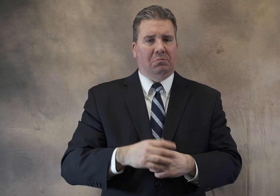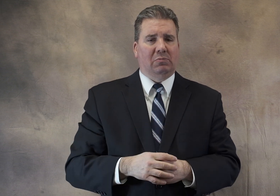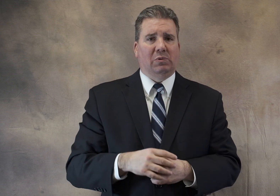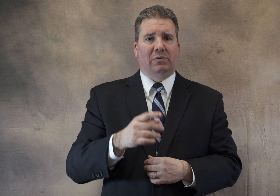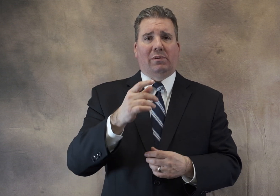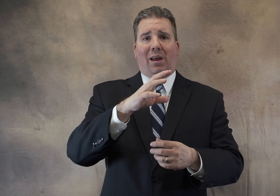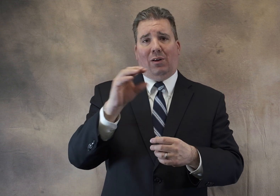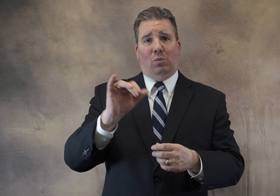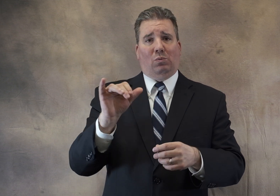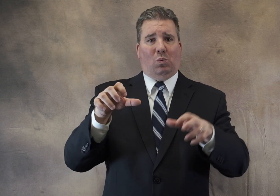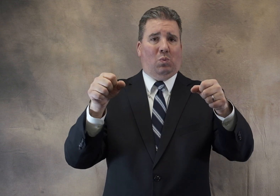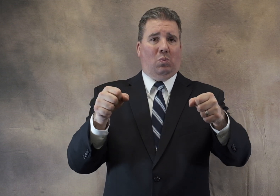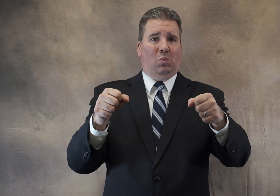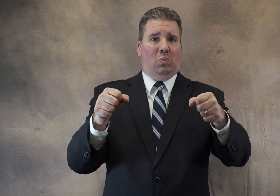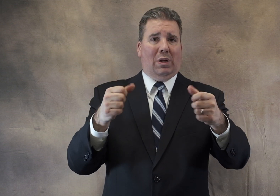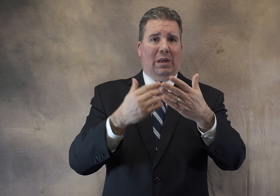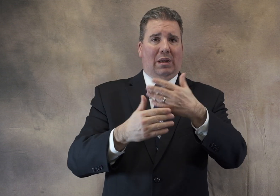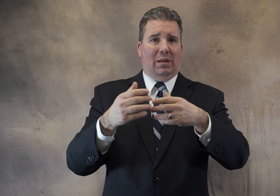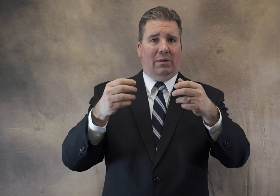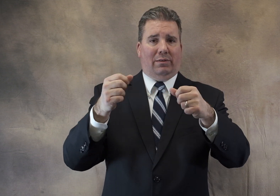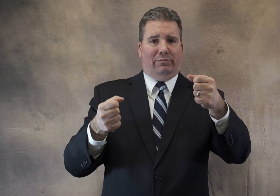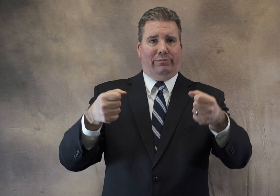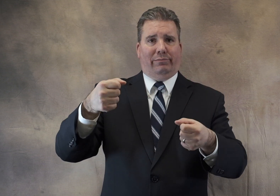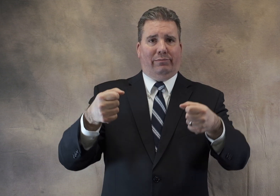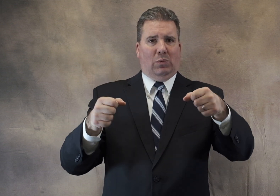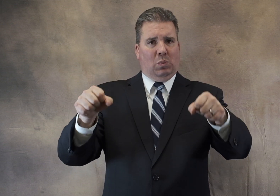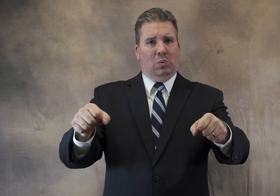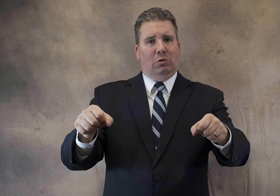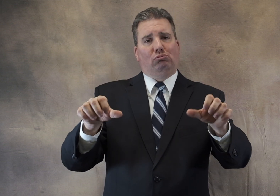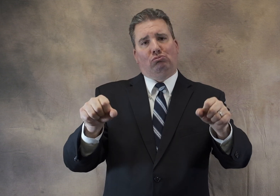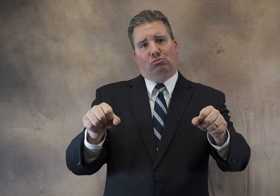visible and the officer can assess the situation.